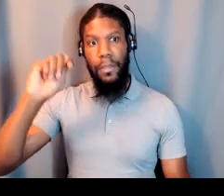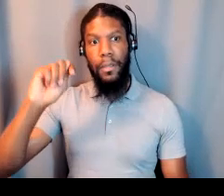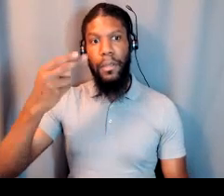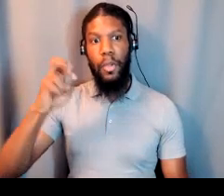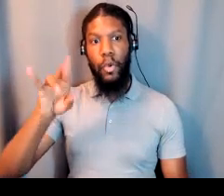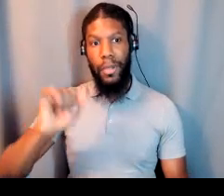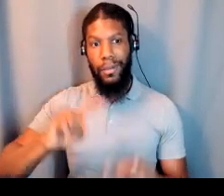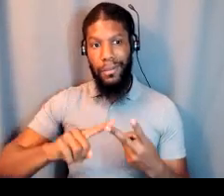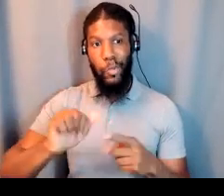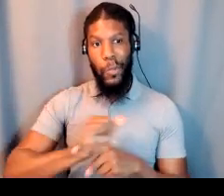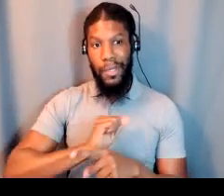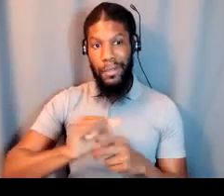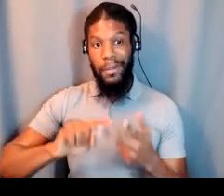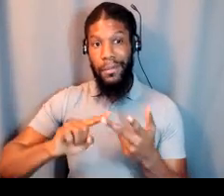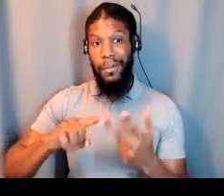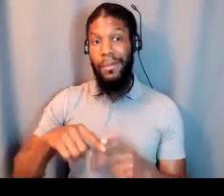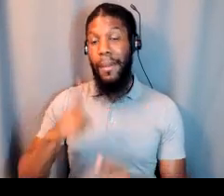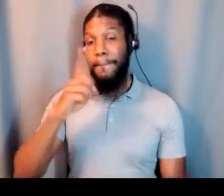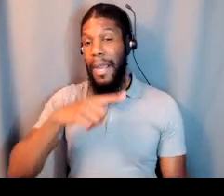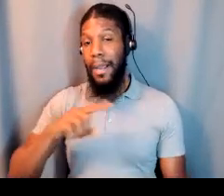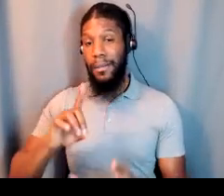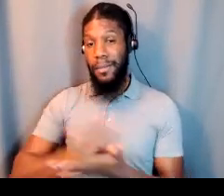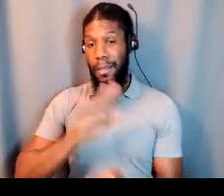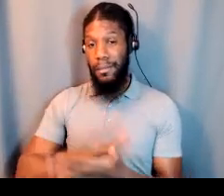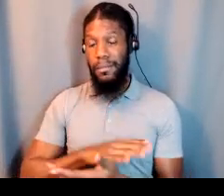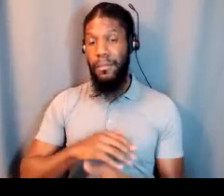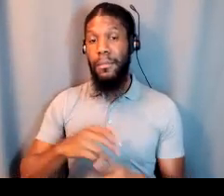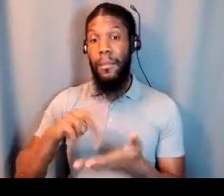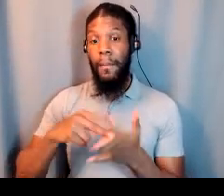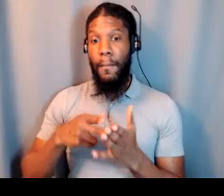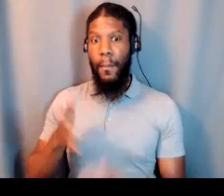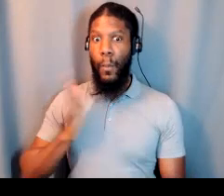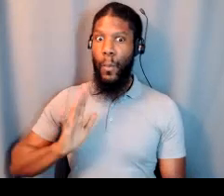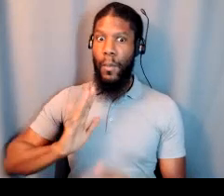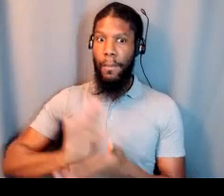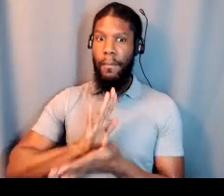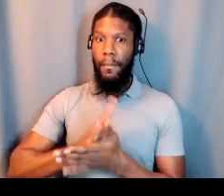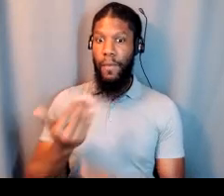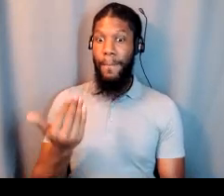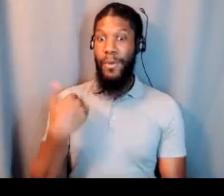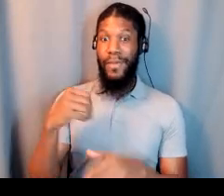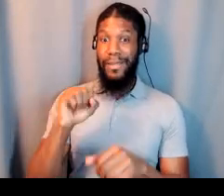where they're working with previous papers from previous semesters. They're leaving comments. I'm giving feedback about the comments